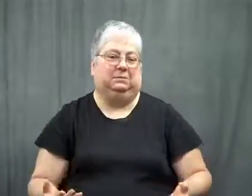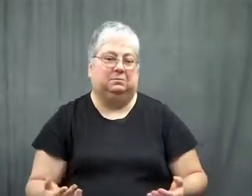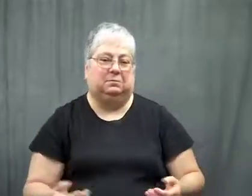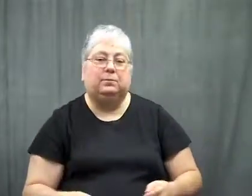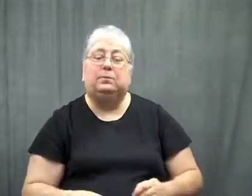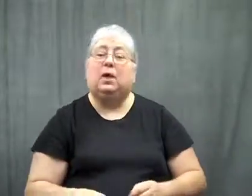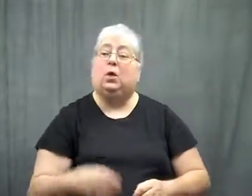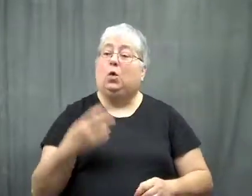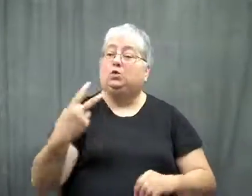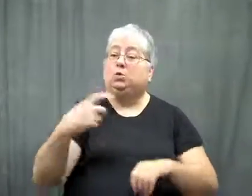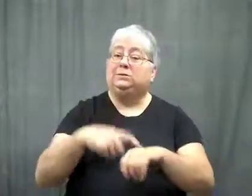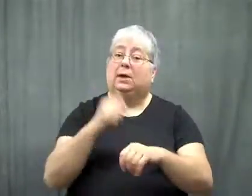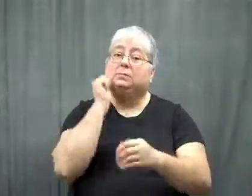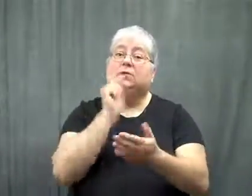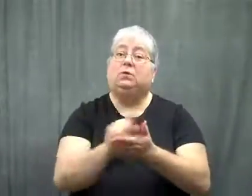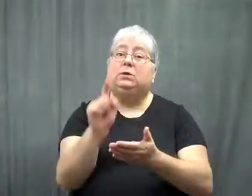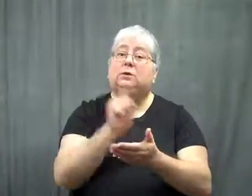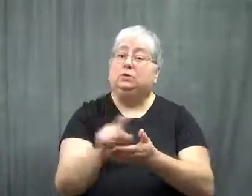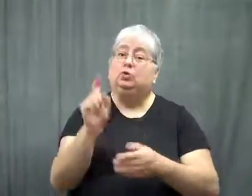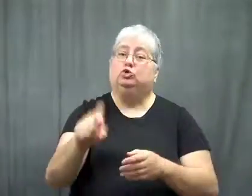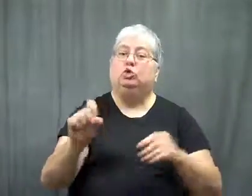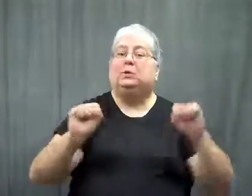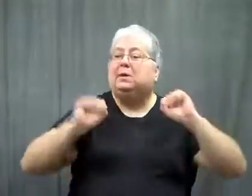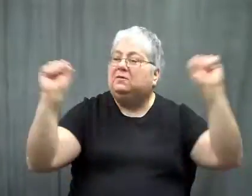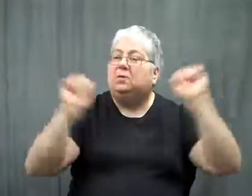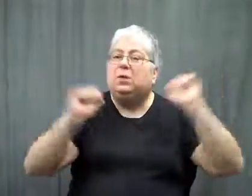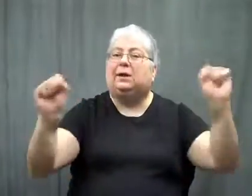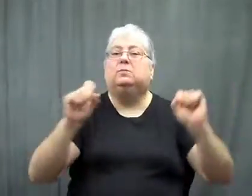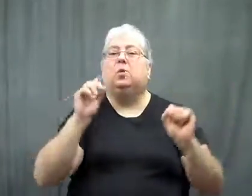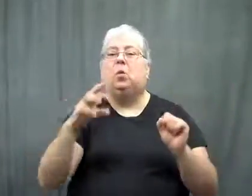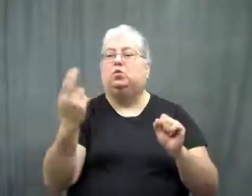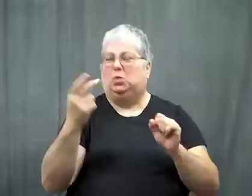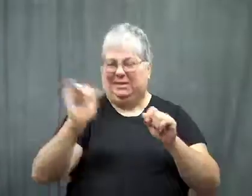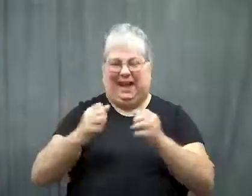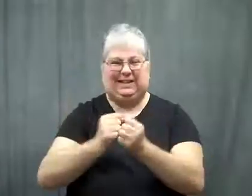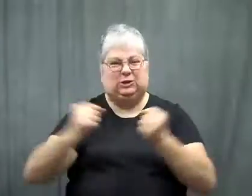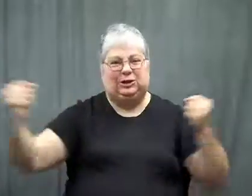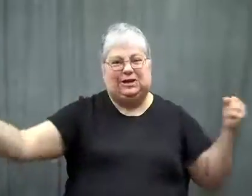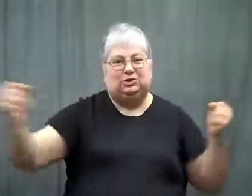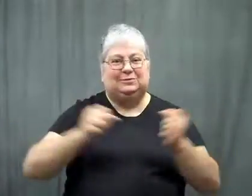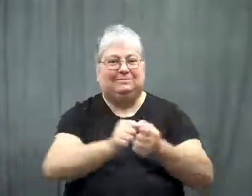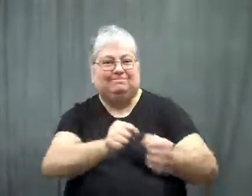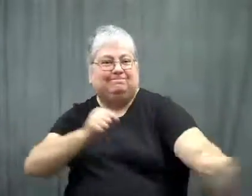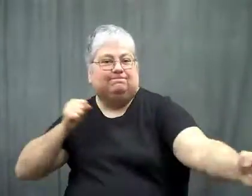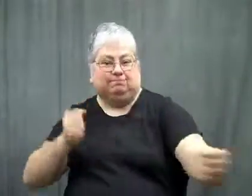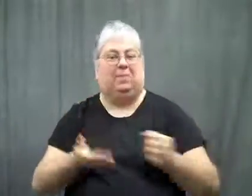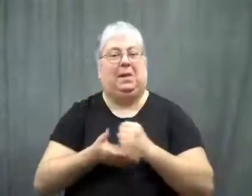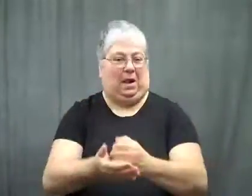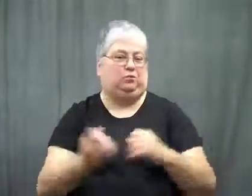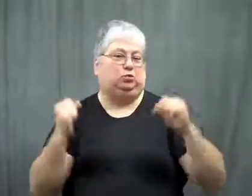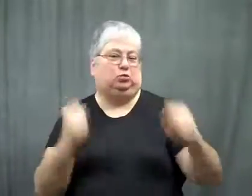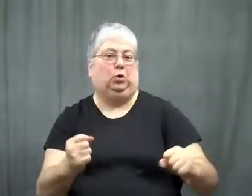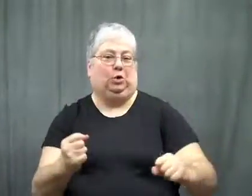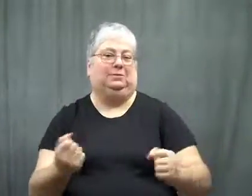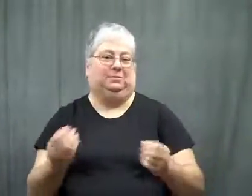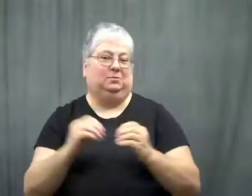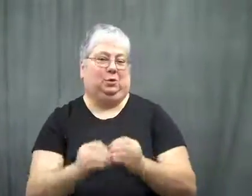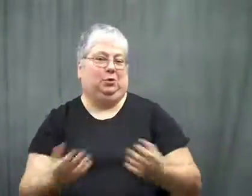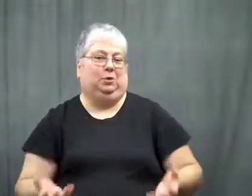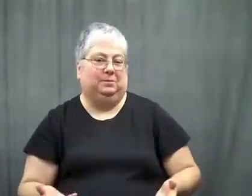Twice a week, lifting weights or using exercise bands helps.